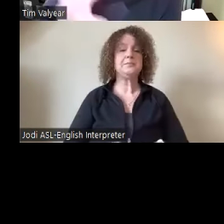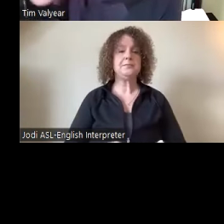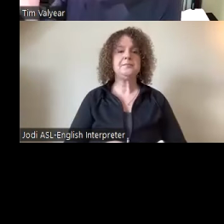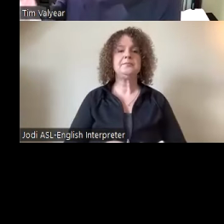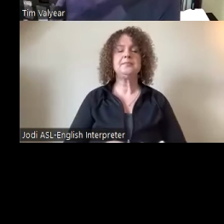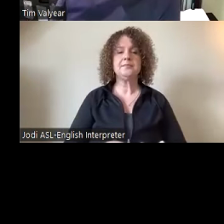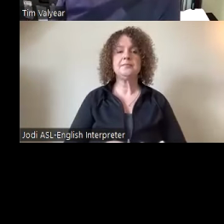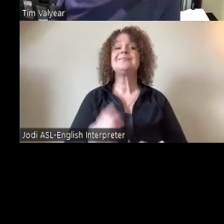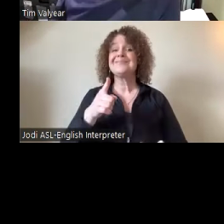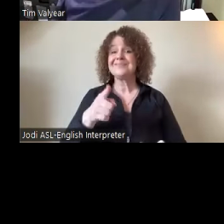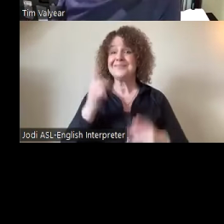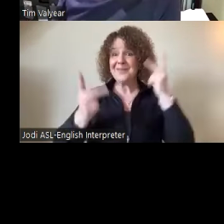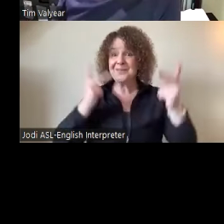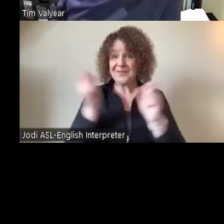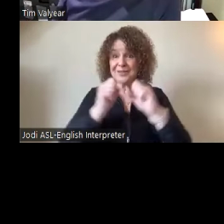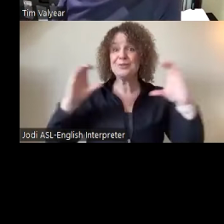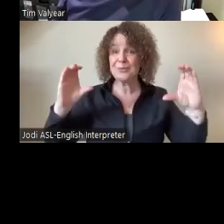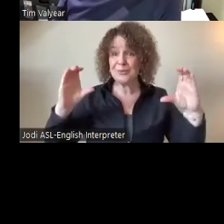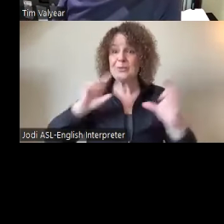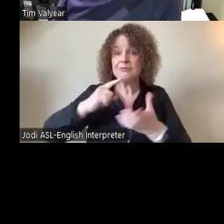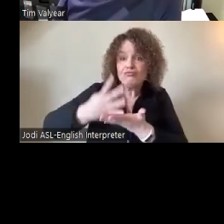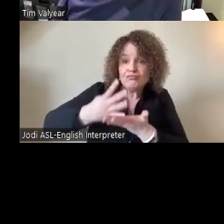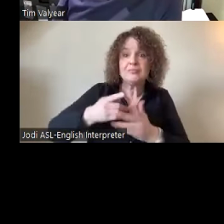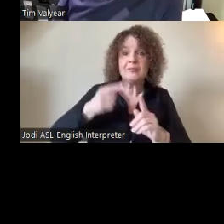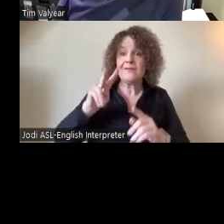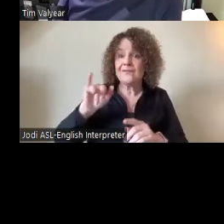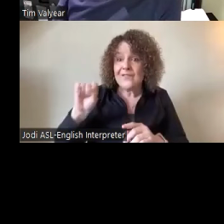I'm